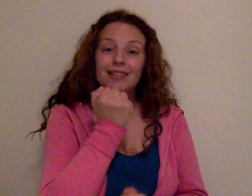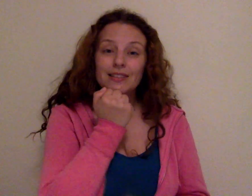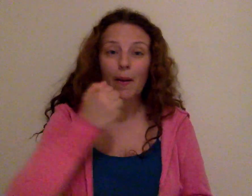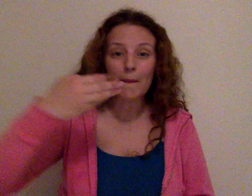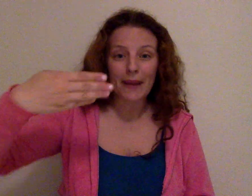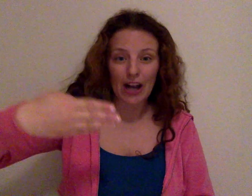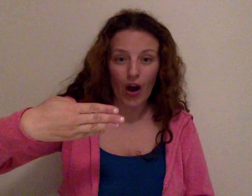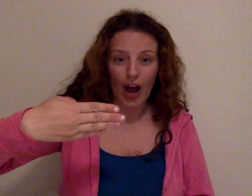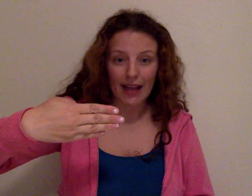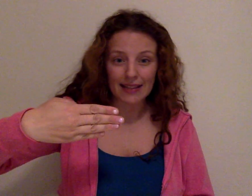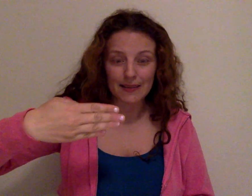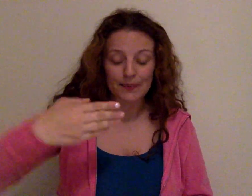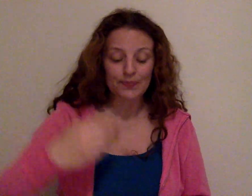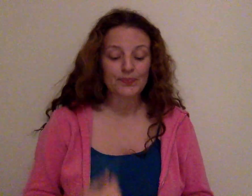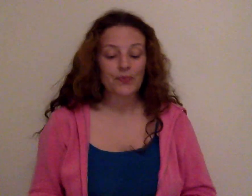Number 9